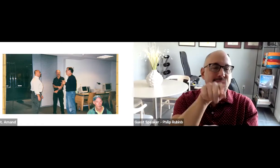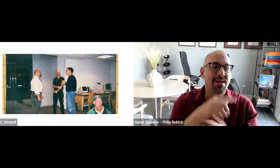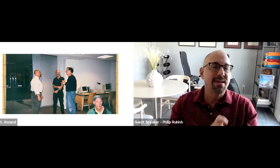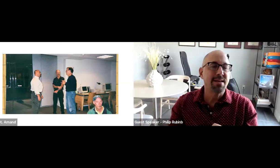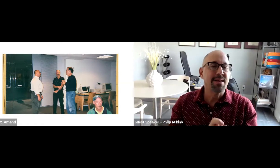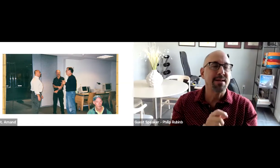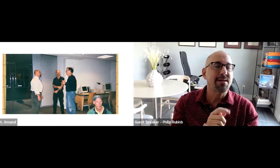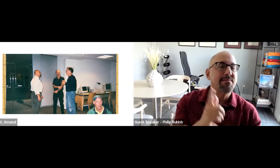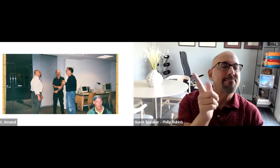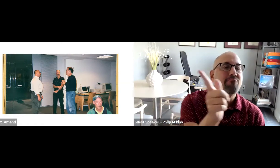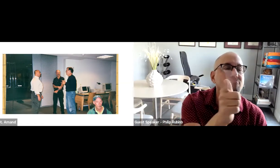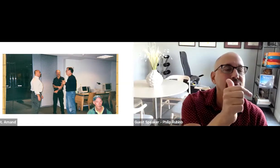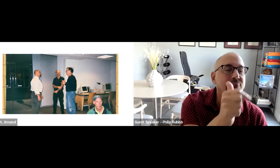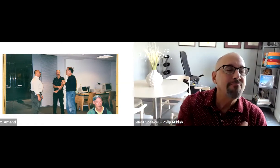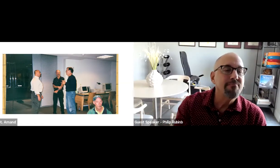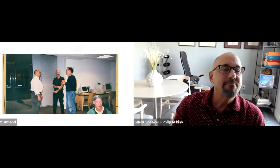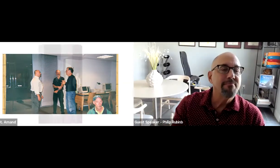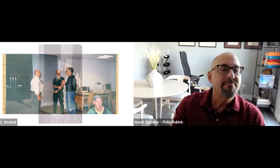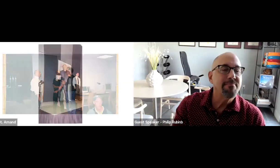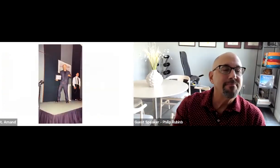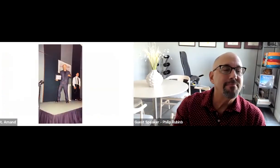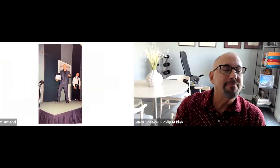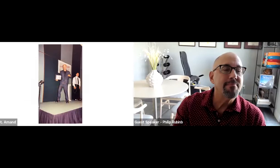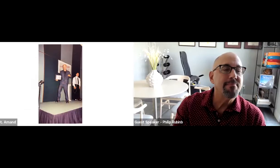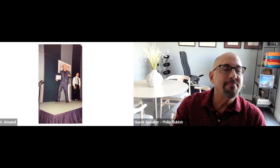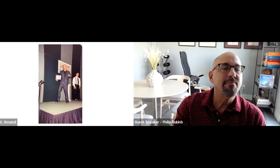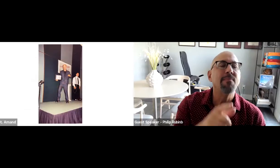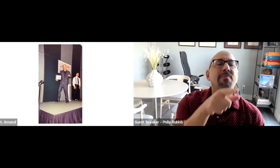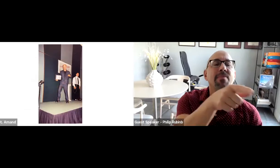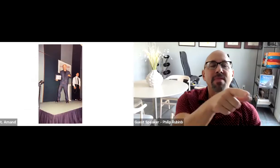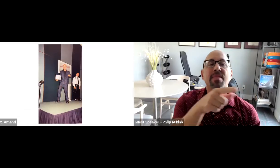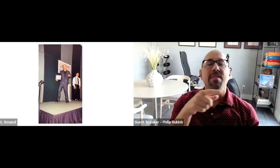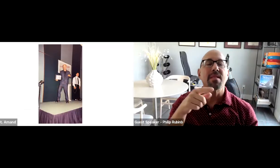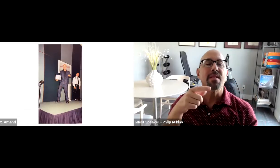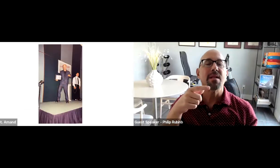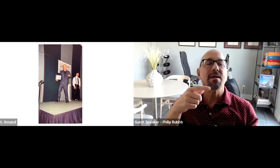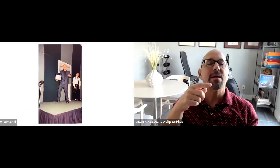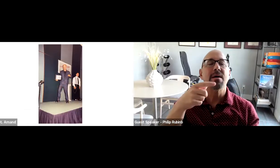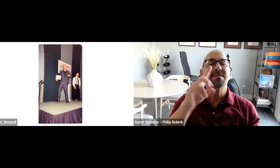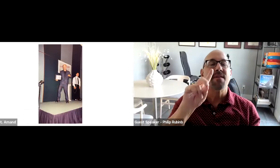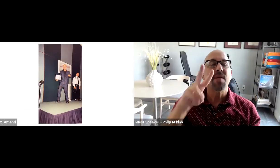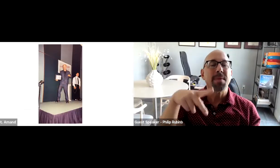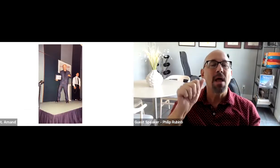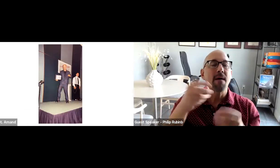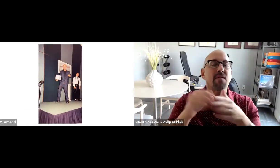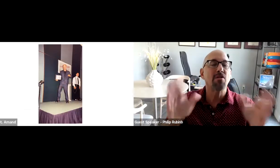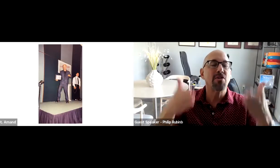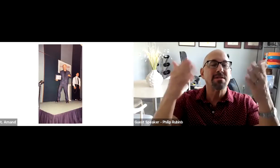for an event that was there at the library that was held. So continue on to the next one. Oh, yep.